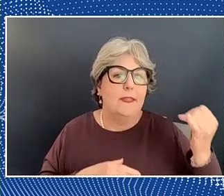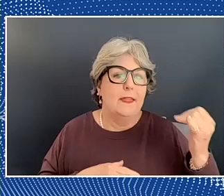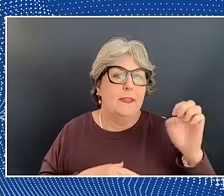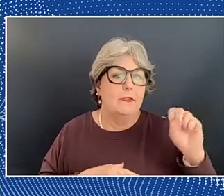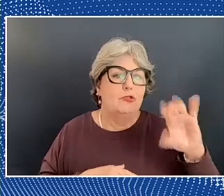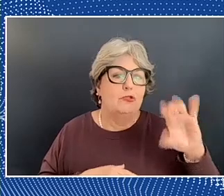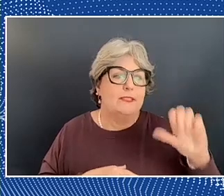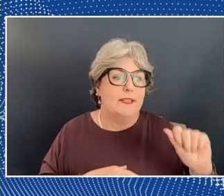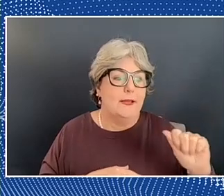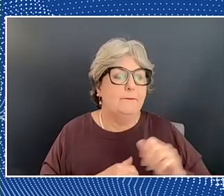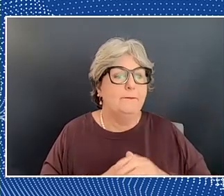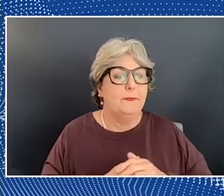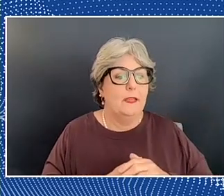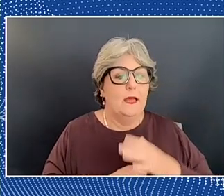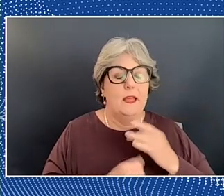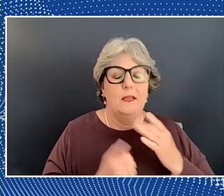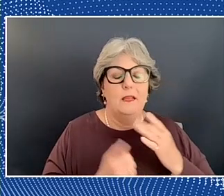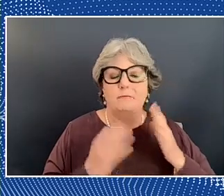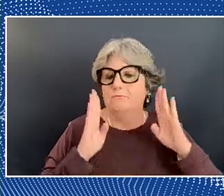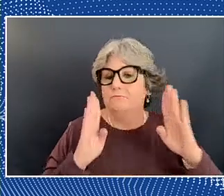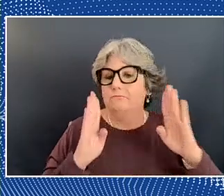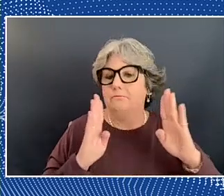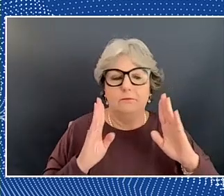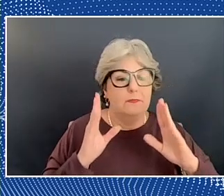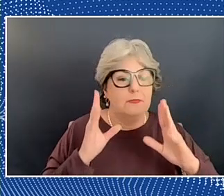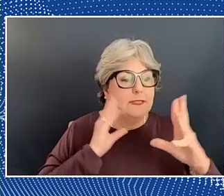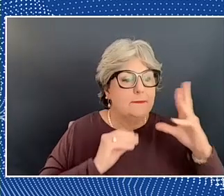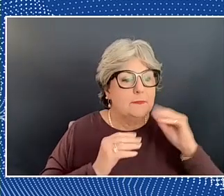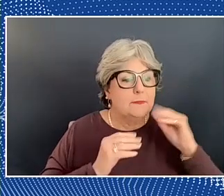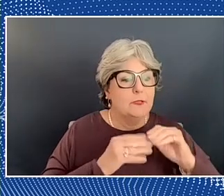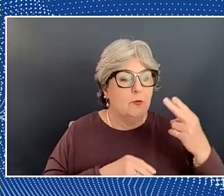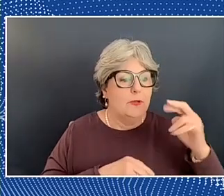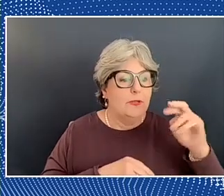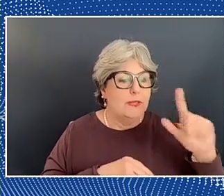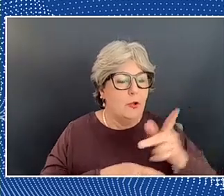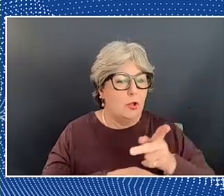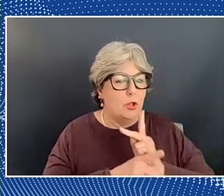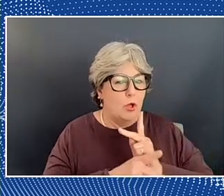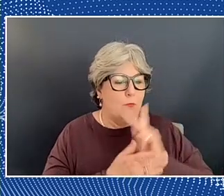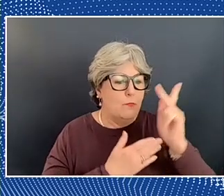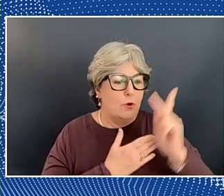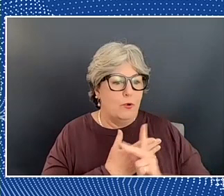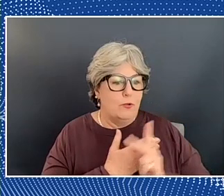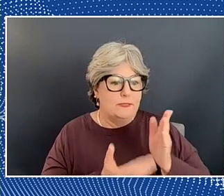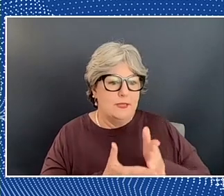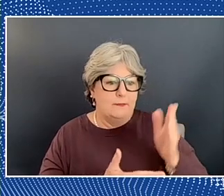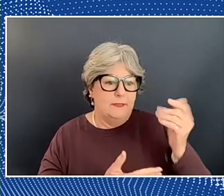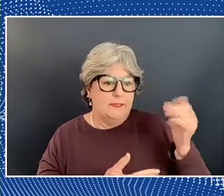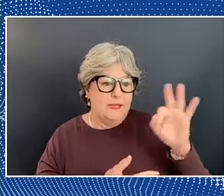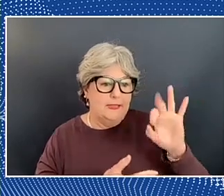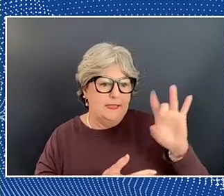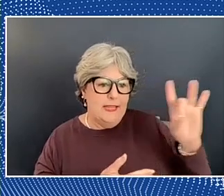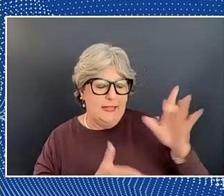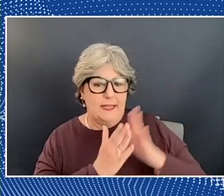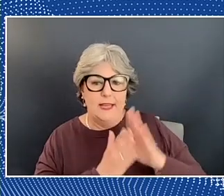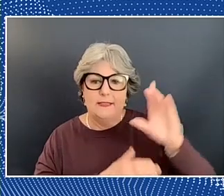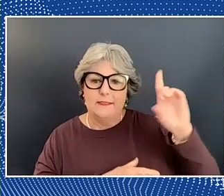I would like to bring attention to our experience with the HEAL Loan Program, discontinued in '98, and ask the Department to include HEAL Loan borrowers